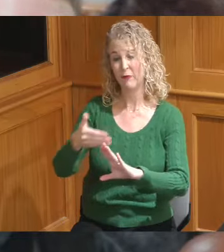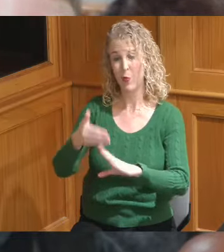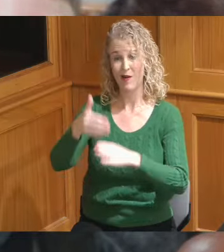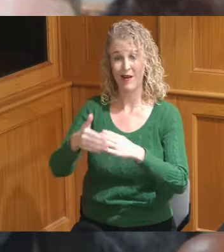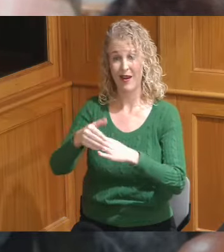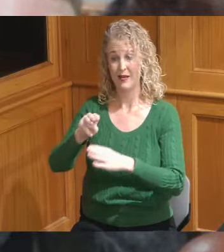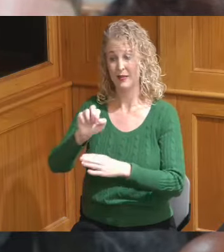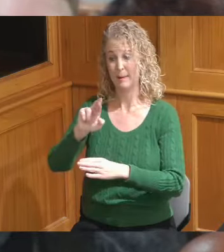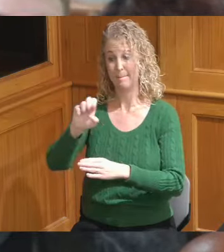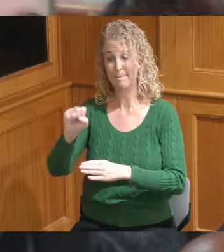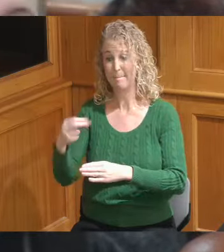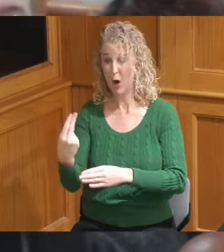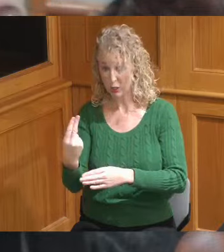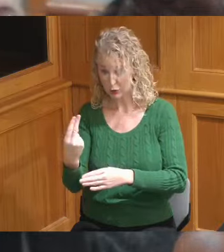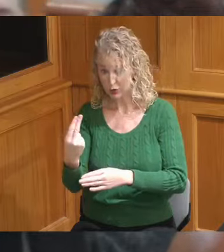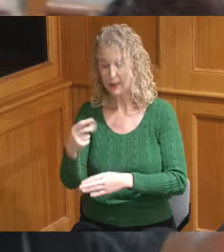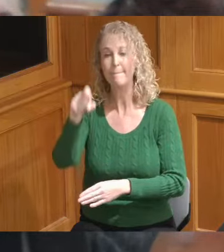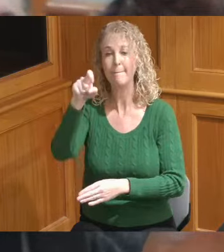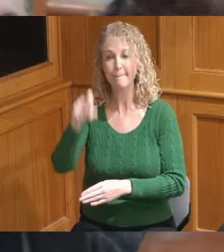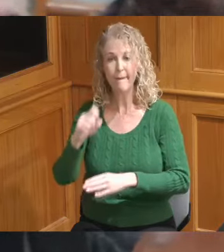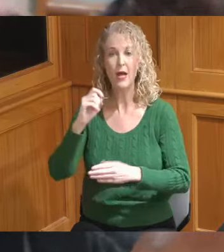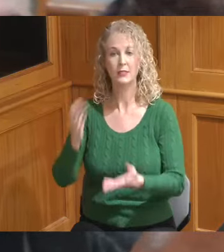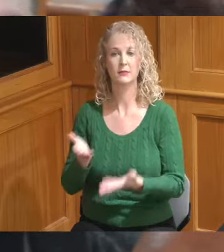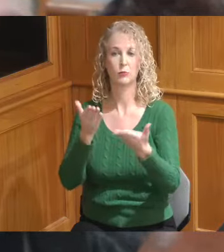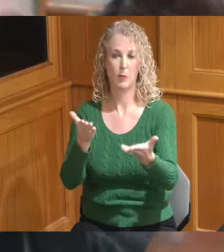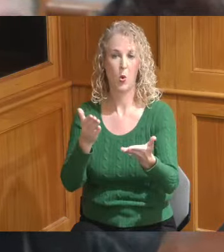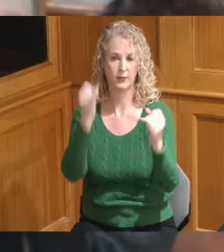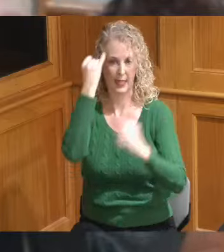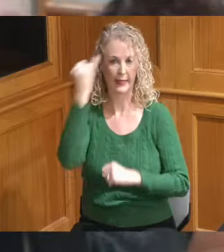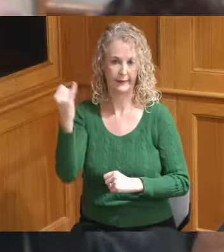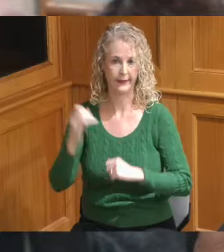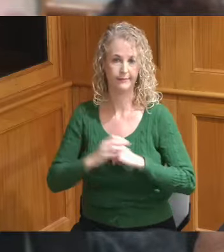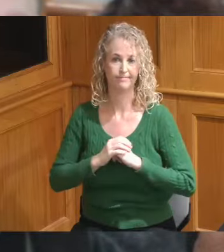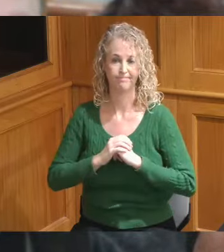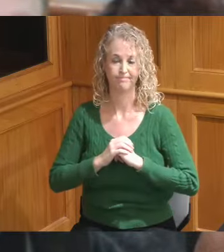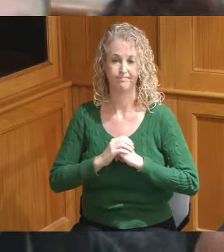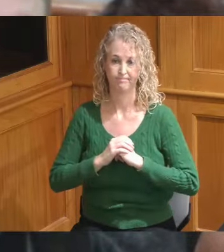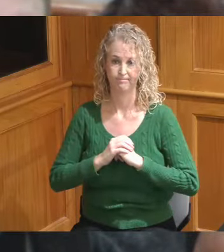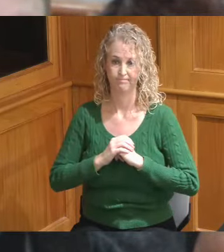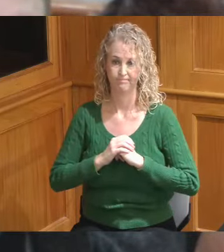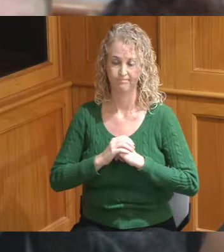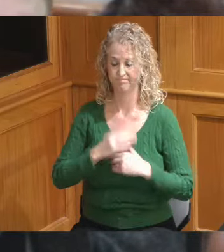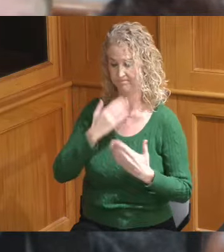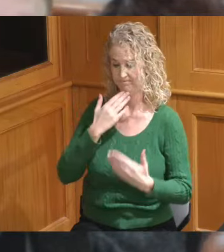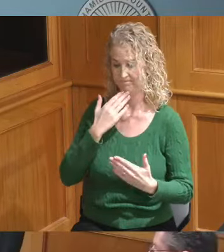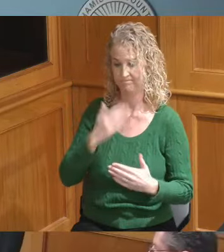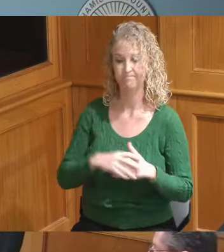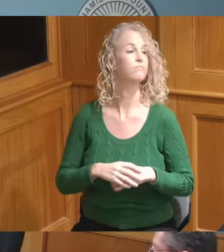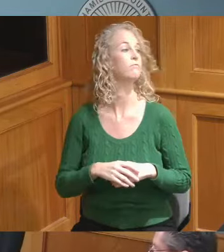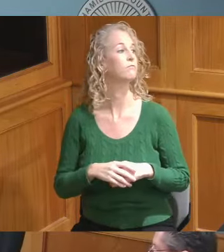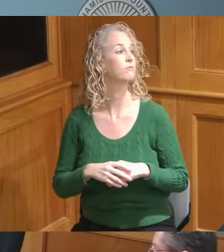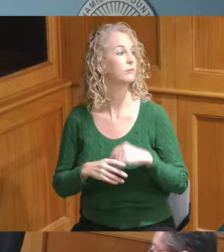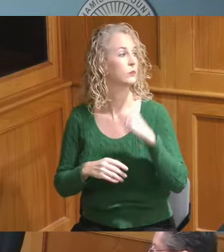and MSD is here if there are specific programs. questions on this program. Thank you. I'm